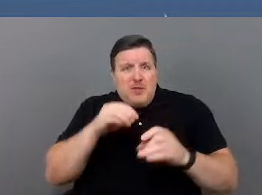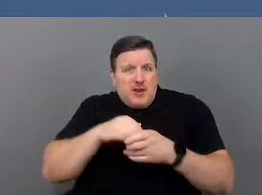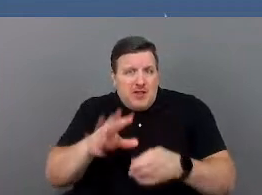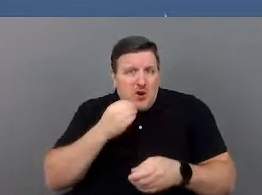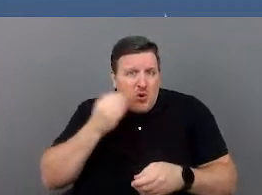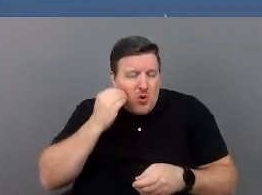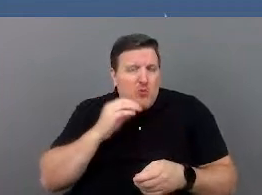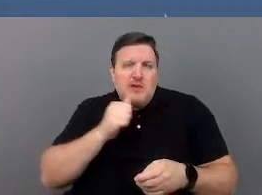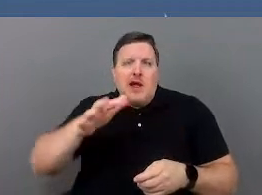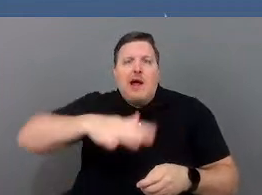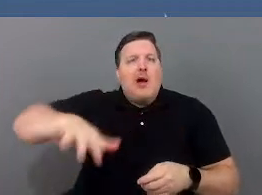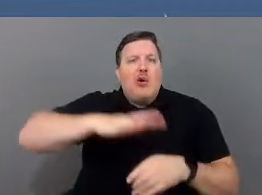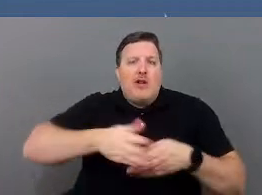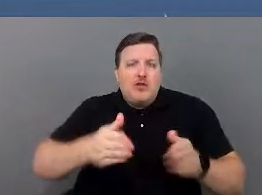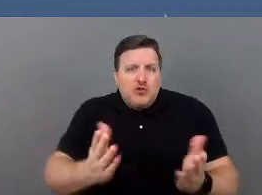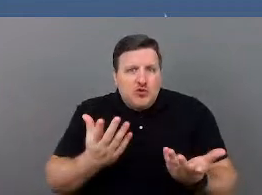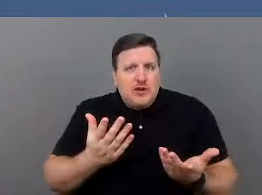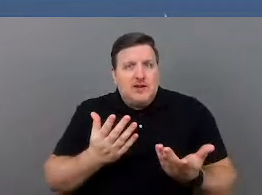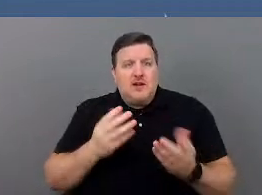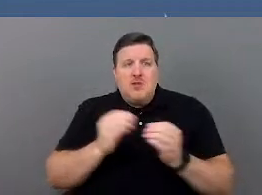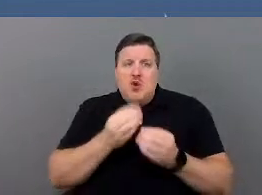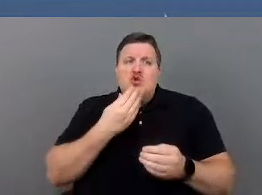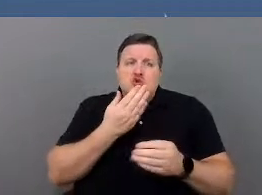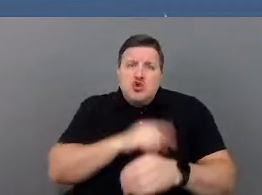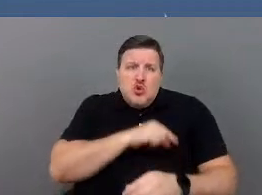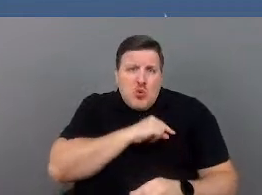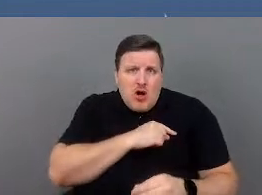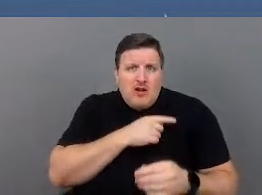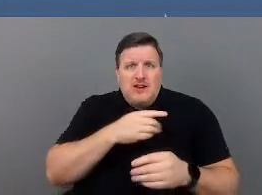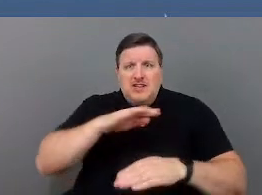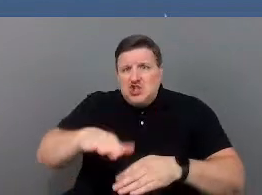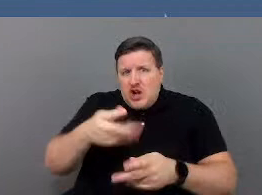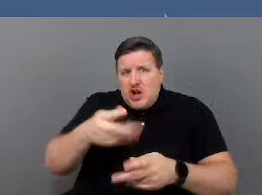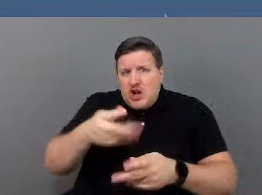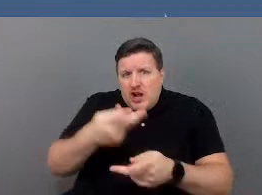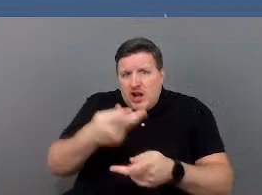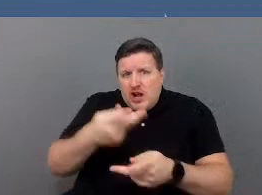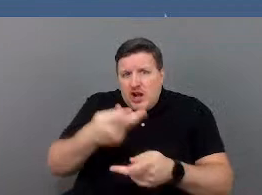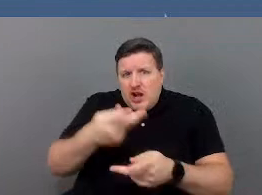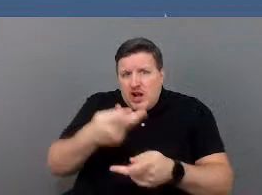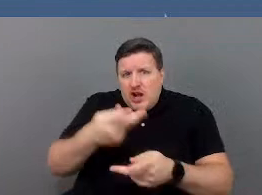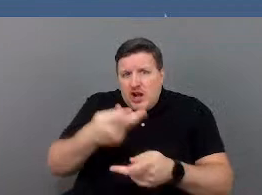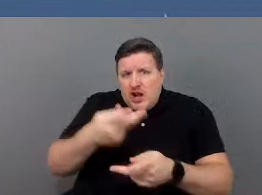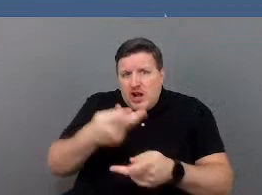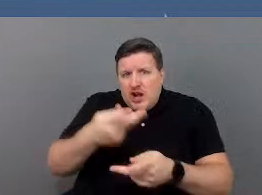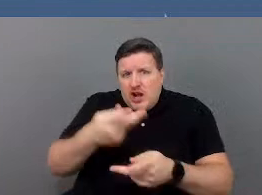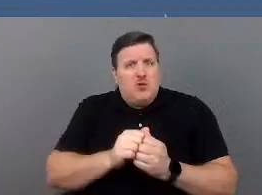RESOURCES FOR QUALITY CHILD CARE, FOR PEOPLE STRUGGLING WITH ADDICTION. THERE'S A MORAL IMPERATIVE TO DO THIS WHEN WE KNOW THESE THINGS